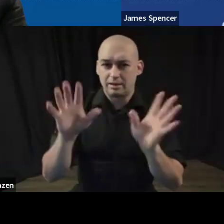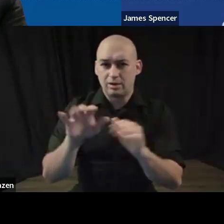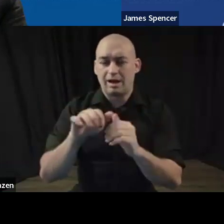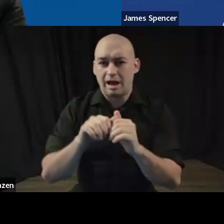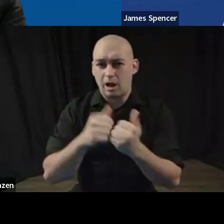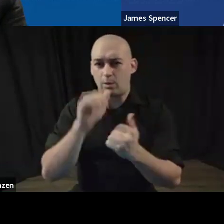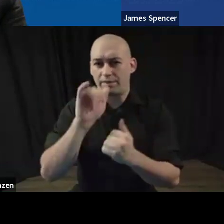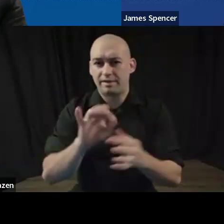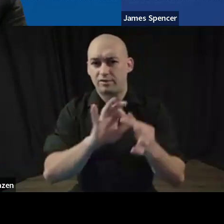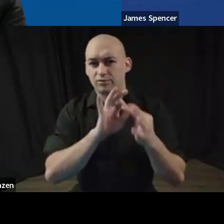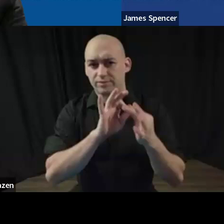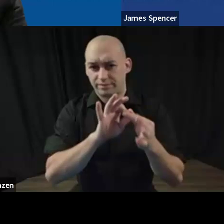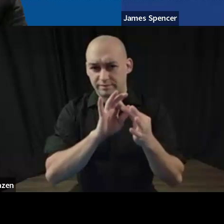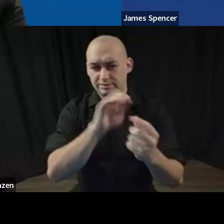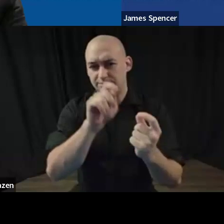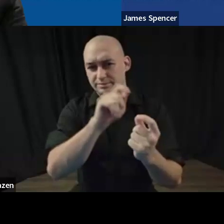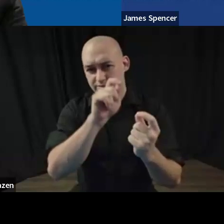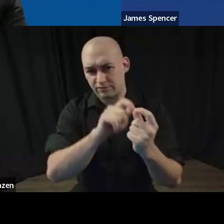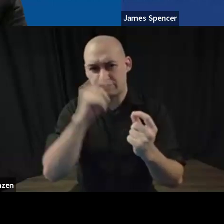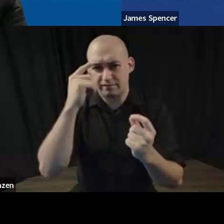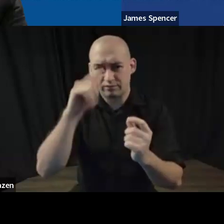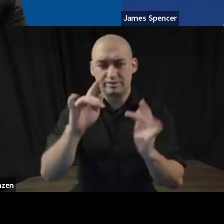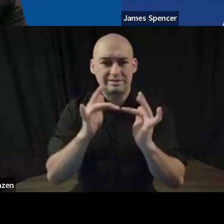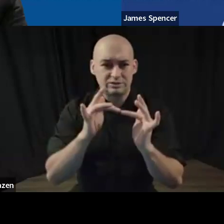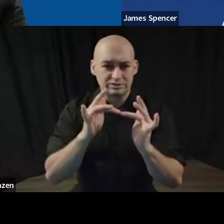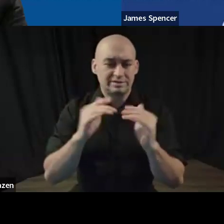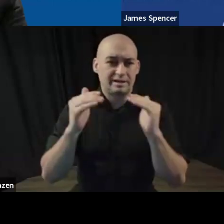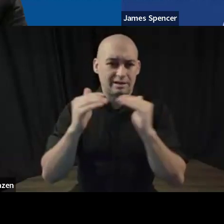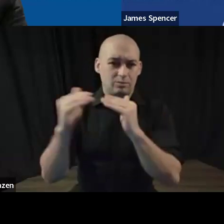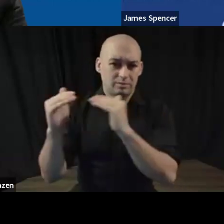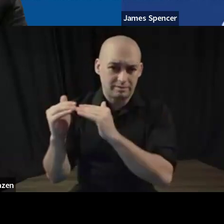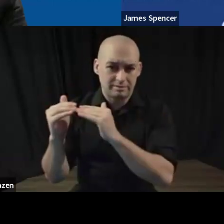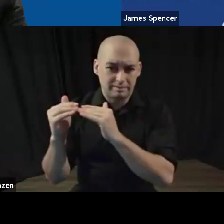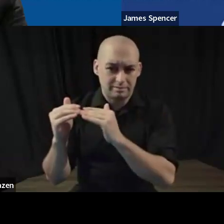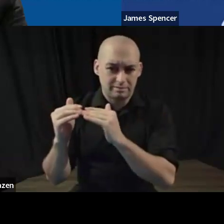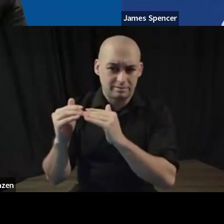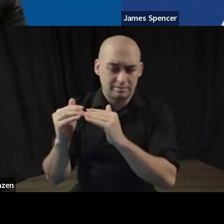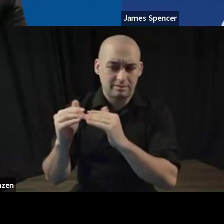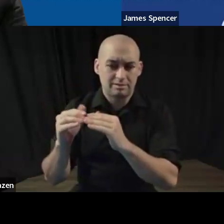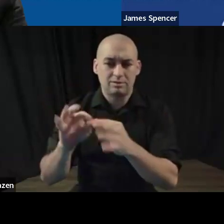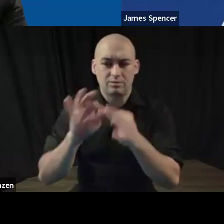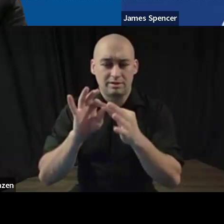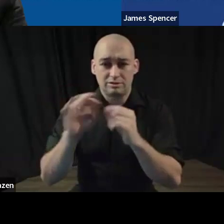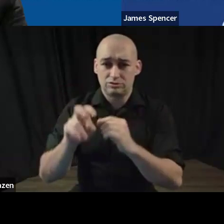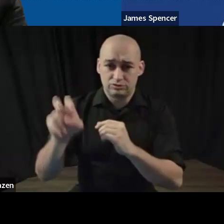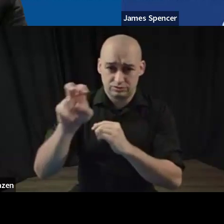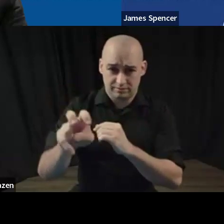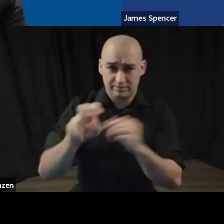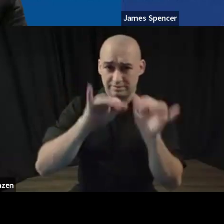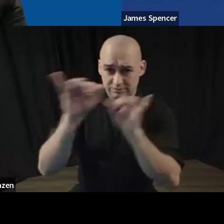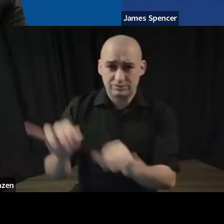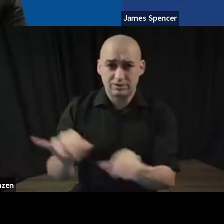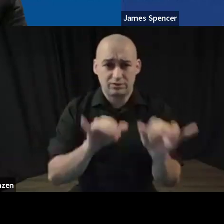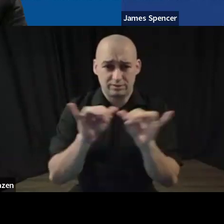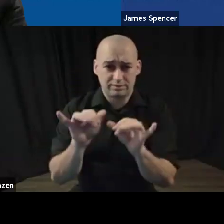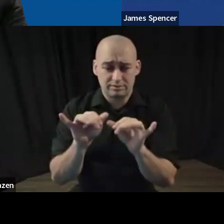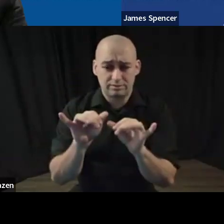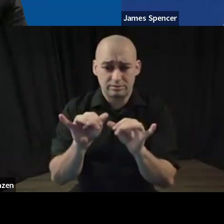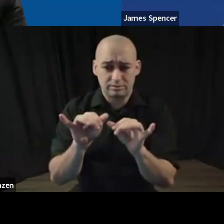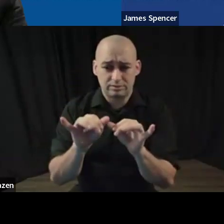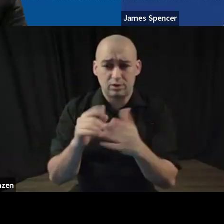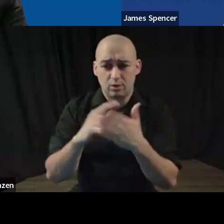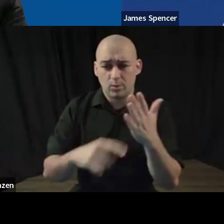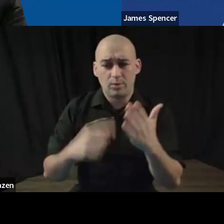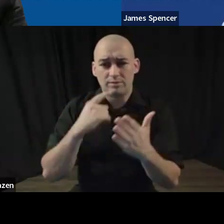specifically to digital equity related travel. I think, generally what we would say is that,